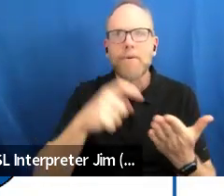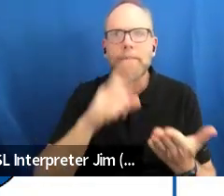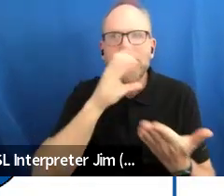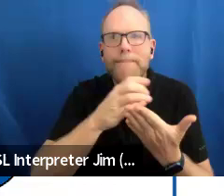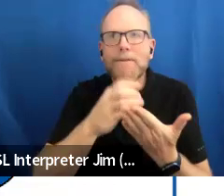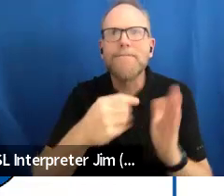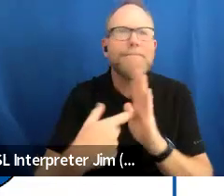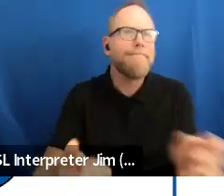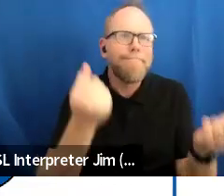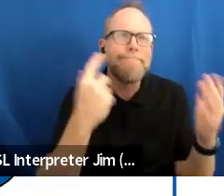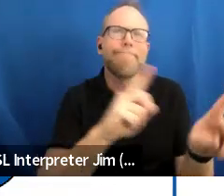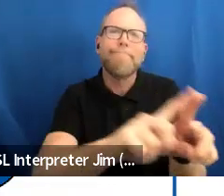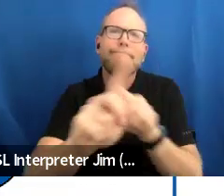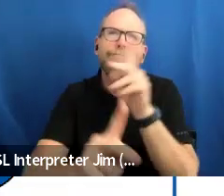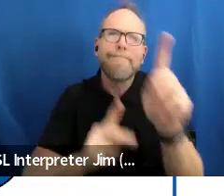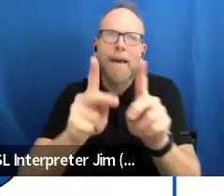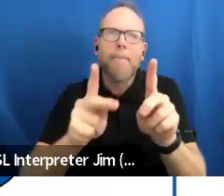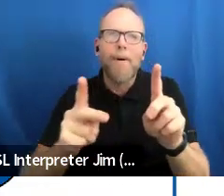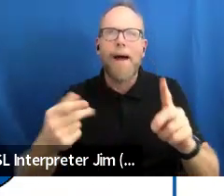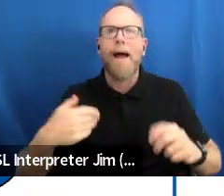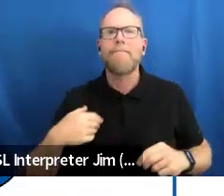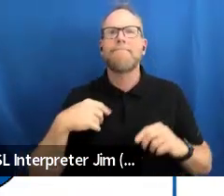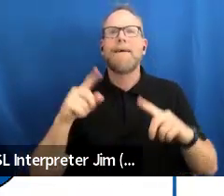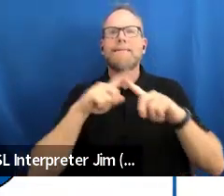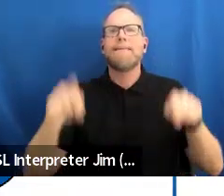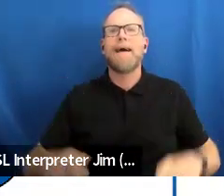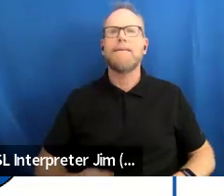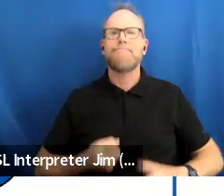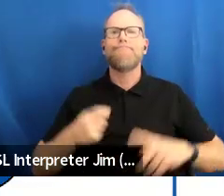They all are holding up a sign that says, I am Olmstead.